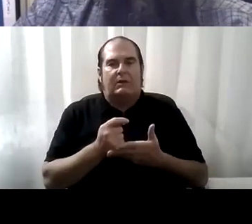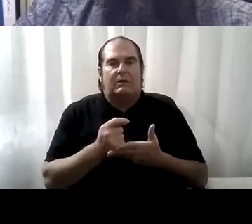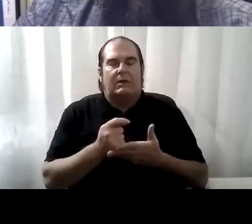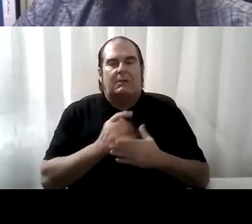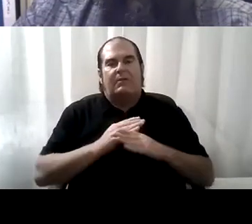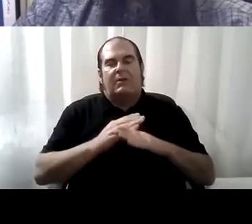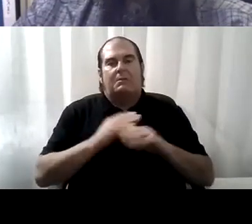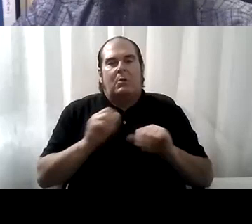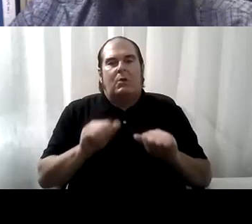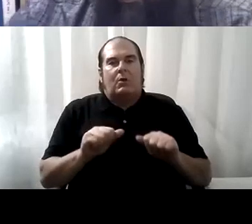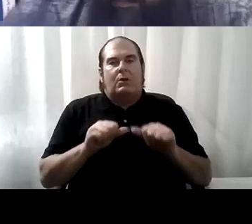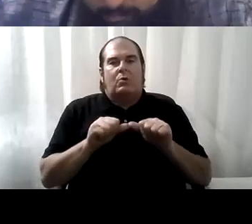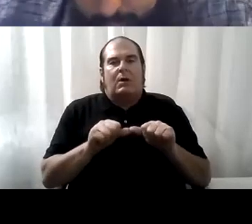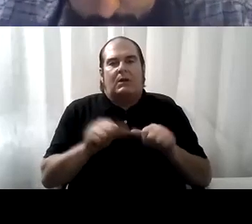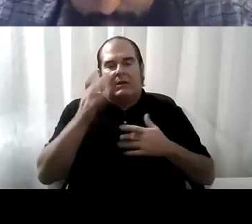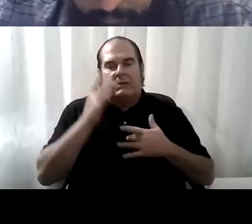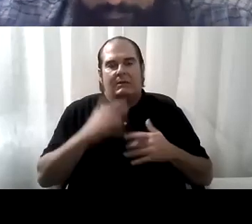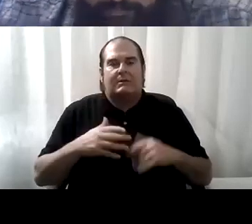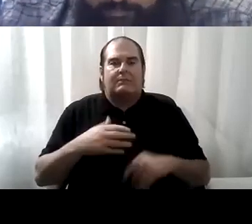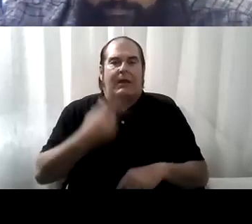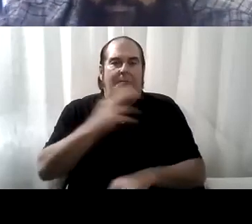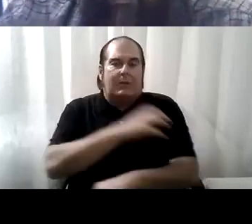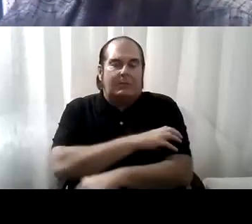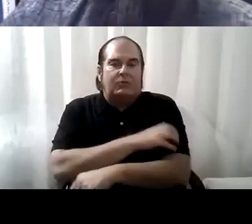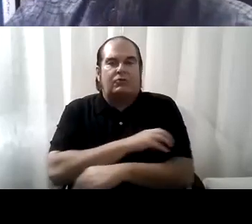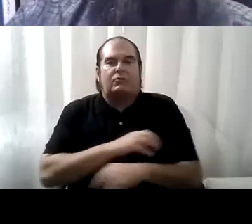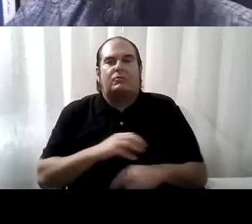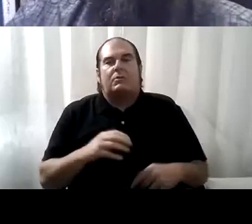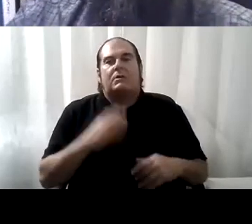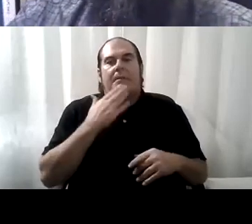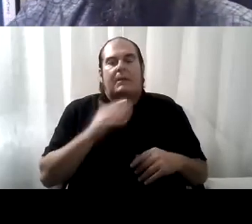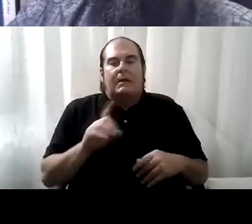diabetes, obesity and cardiovascular disease.